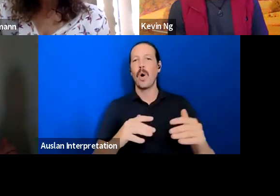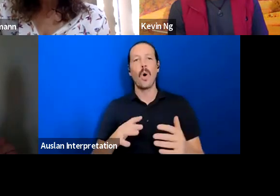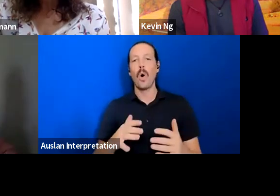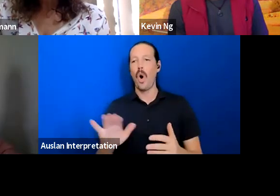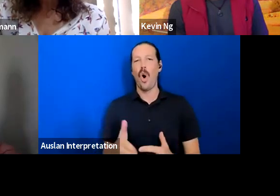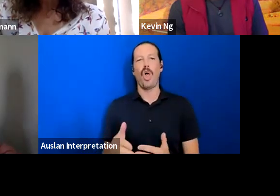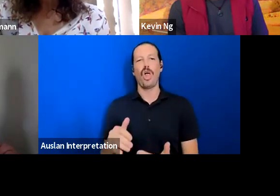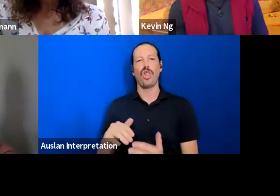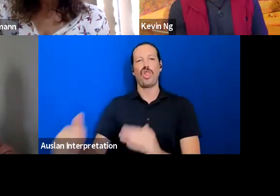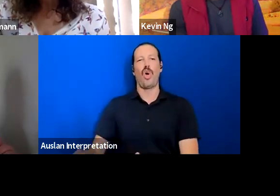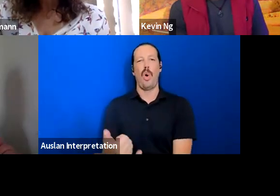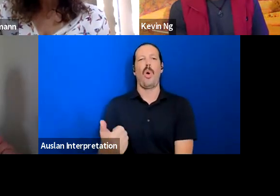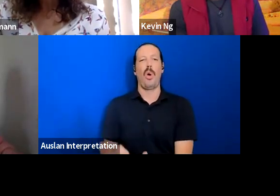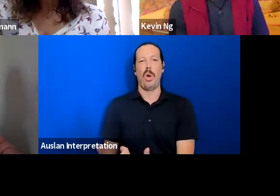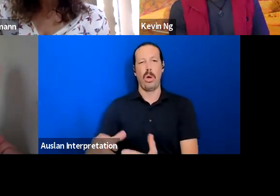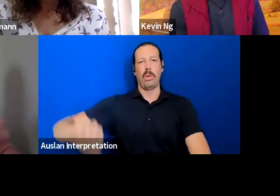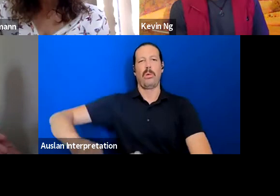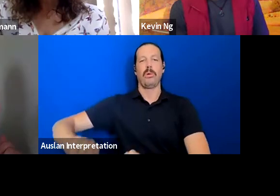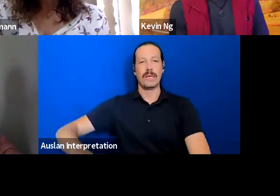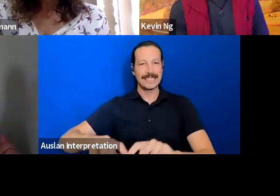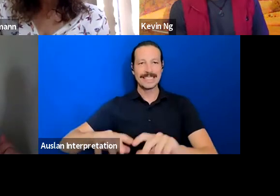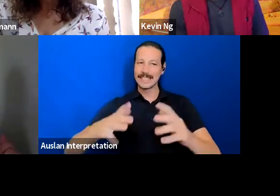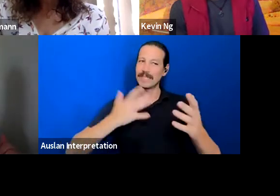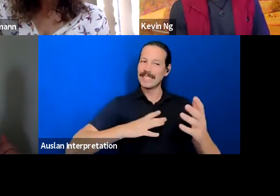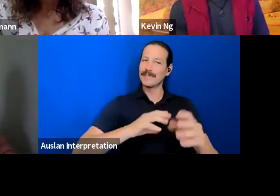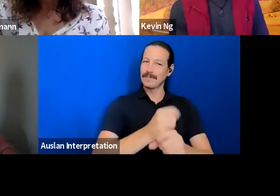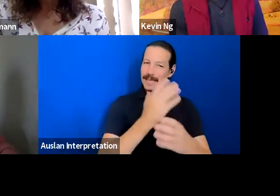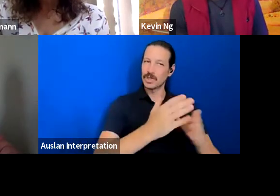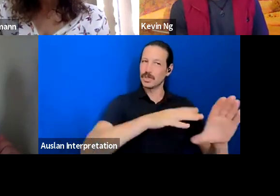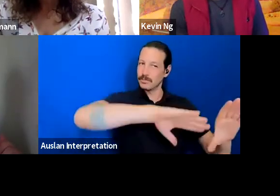and these ones in the middle need to make a stronger case in order to get funded. So yeah,